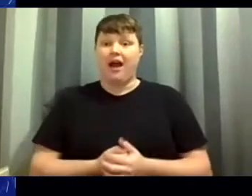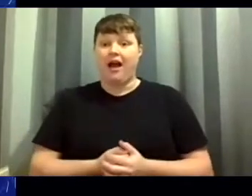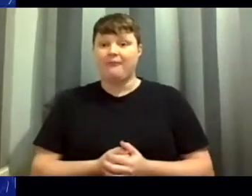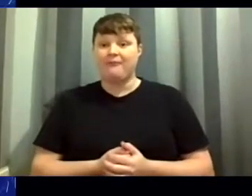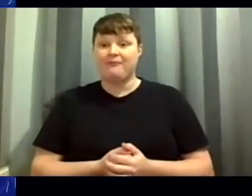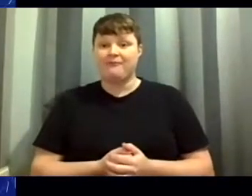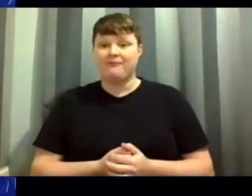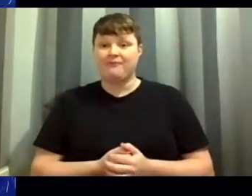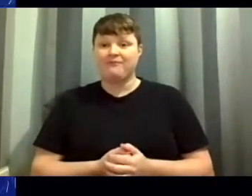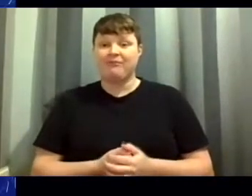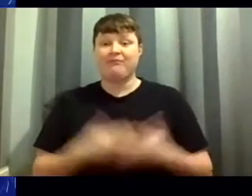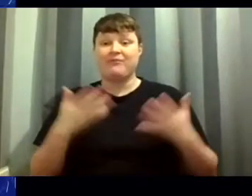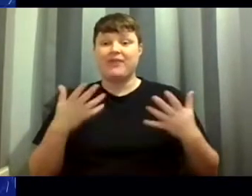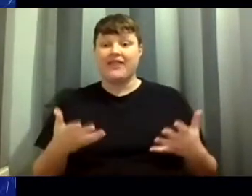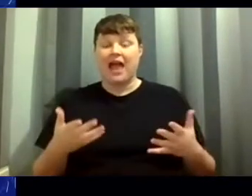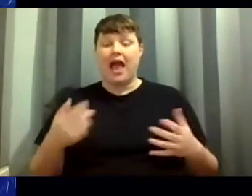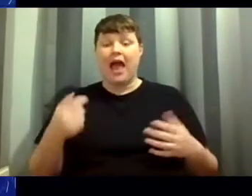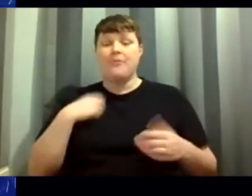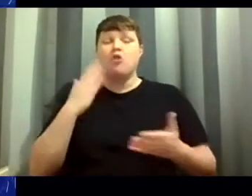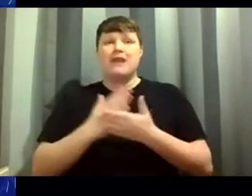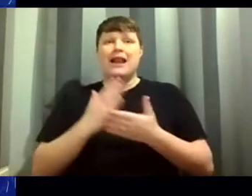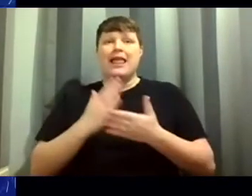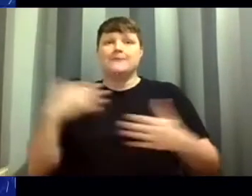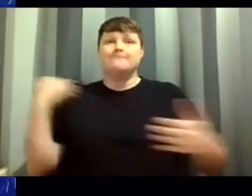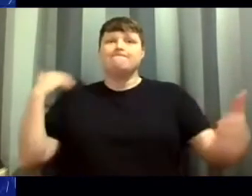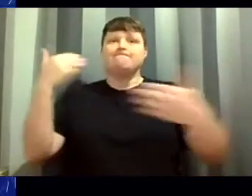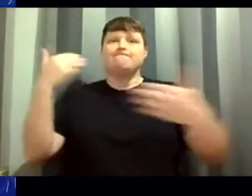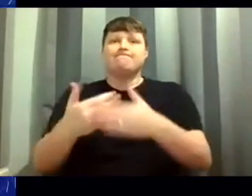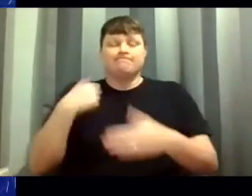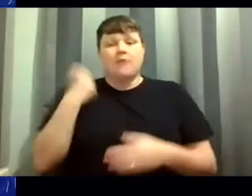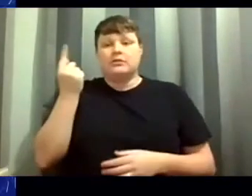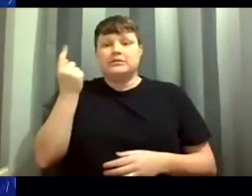That's something that took me a long time to come to understand and accept but, once I did, I quite